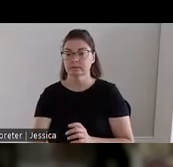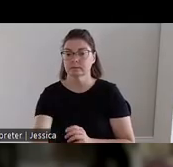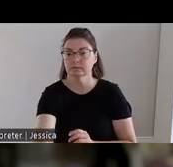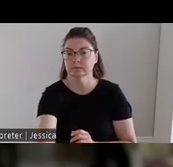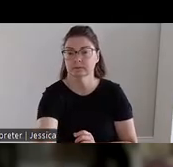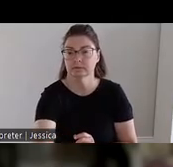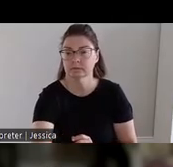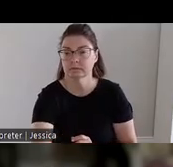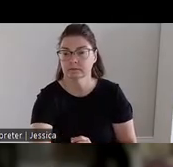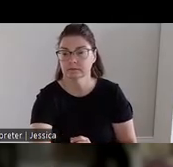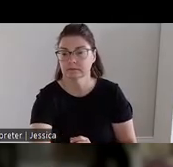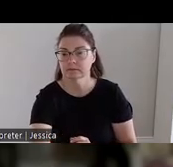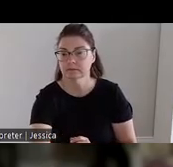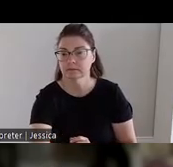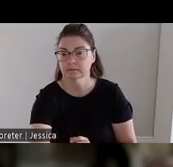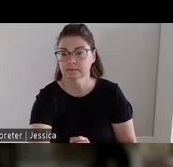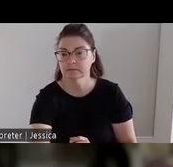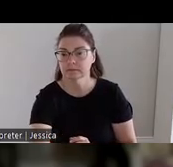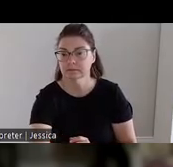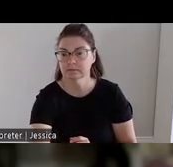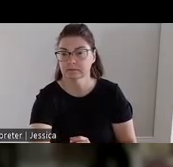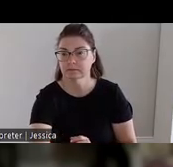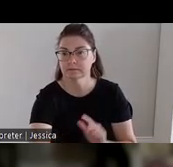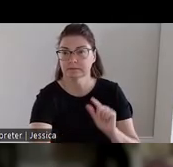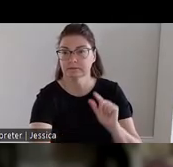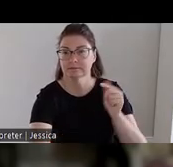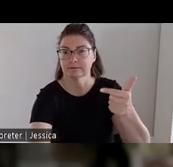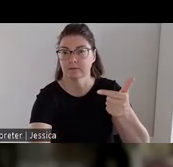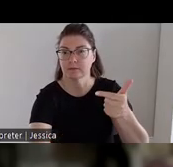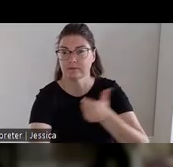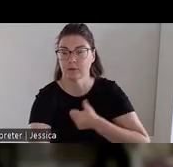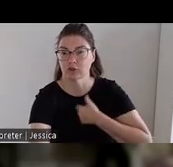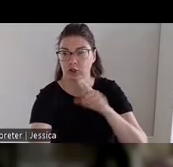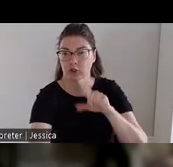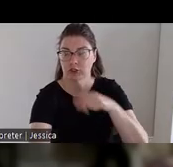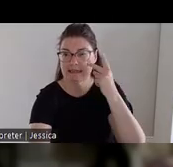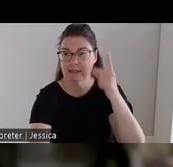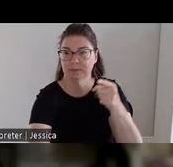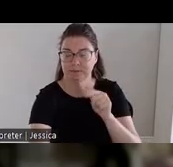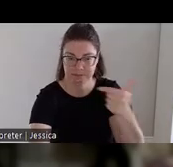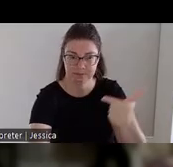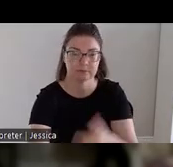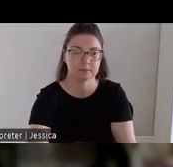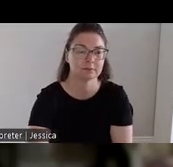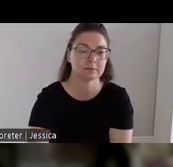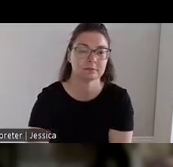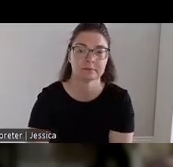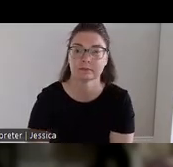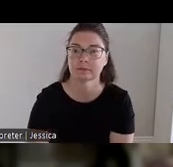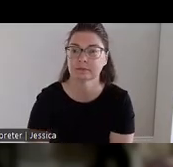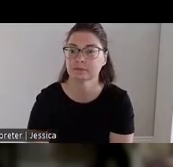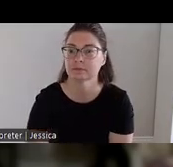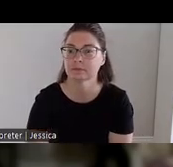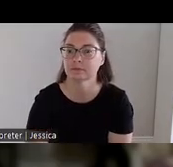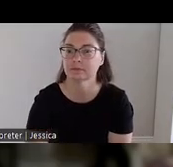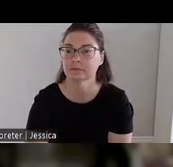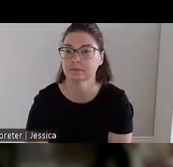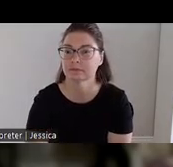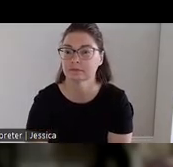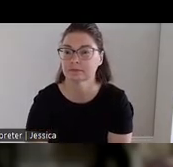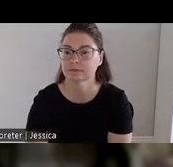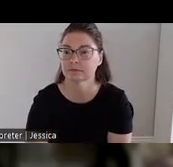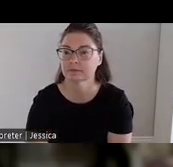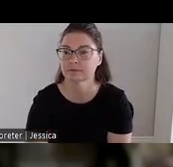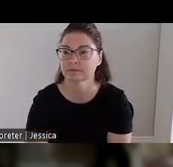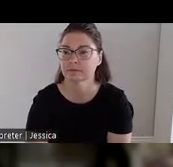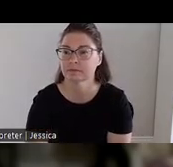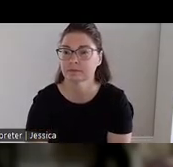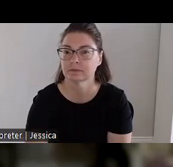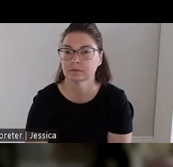on this metadata crosswalk between ePub, ONIX, MARC, and soon-to-be-added PDF and UNIMARC, etc.